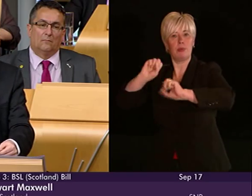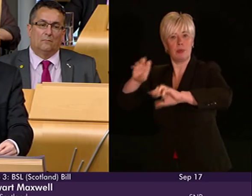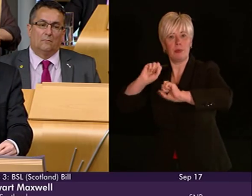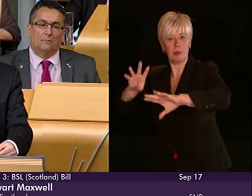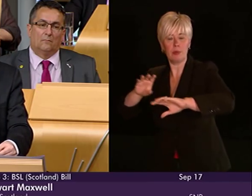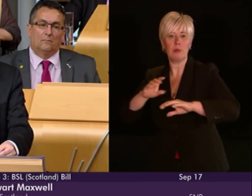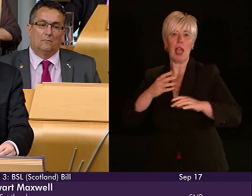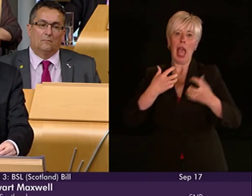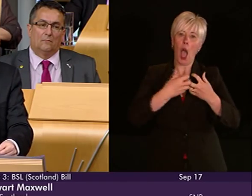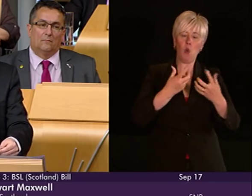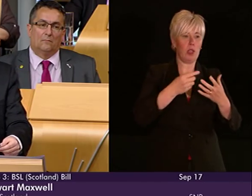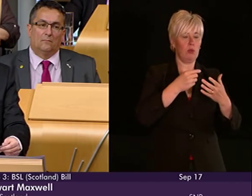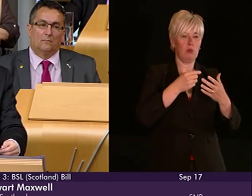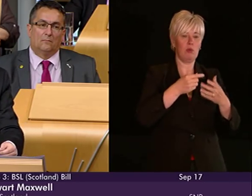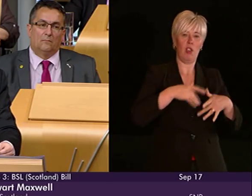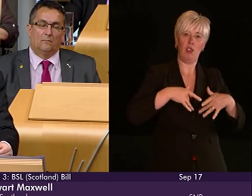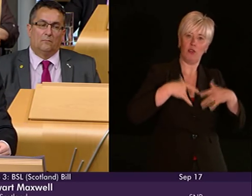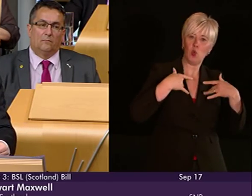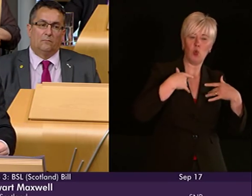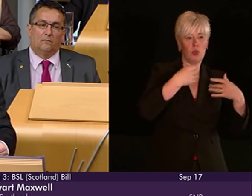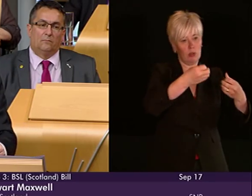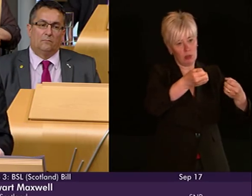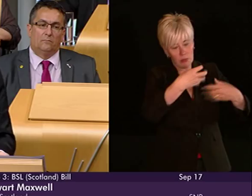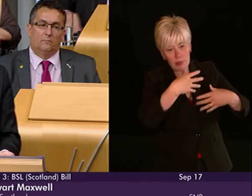on how we handle submissions, summaries of the evidence that the committee received and our